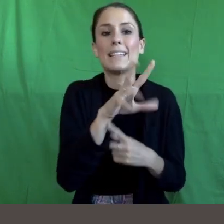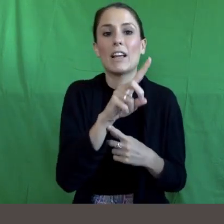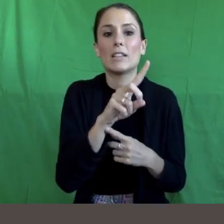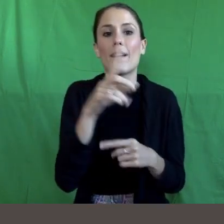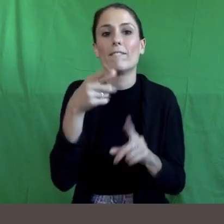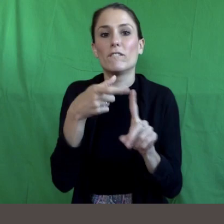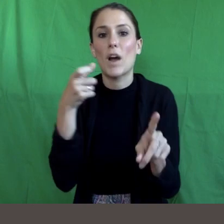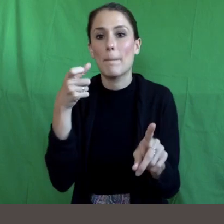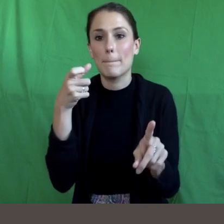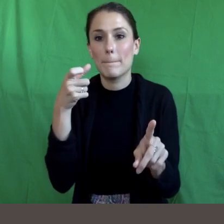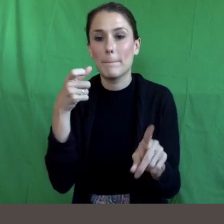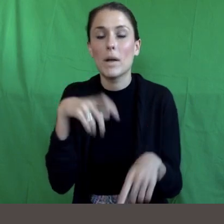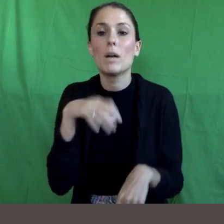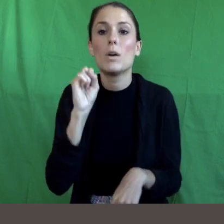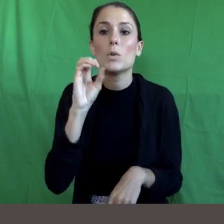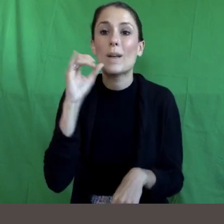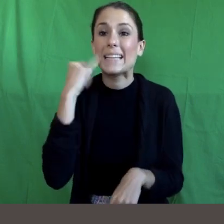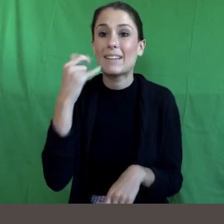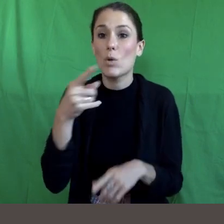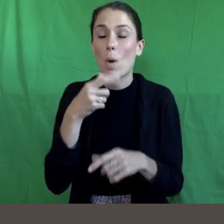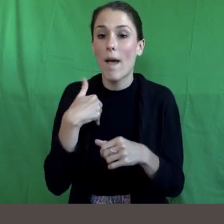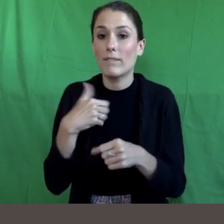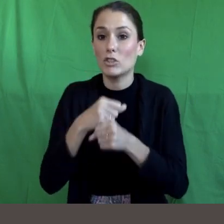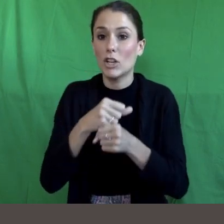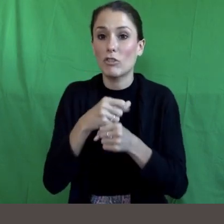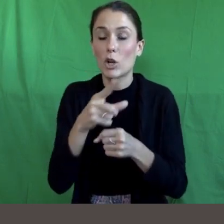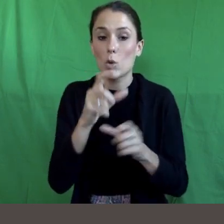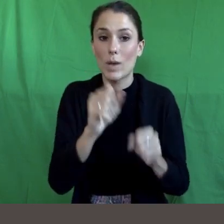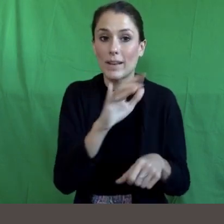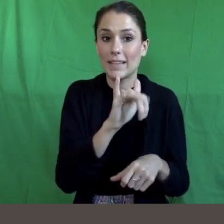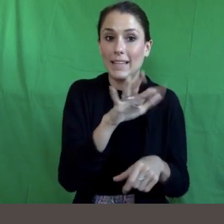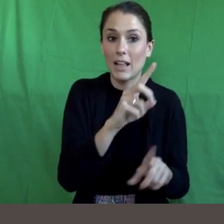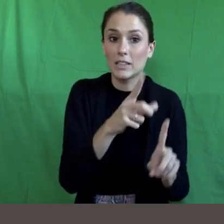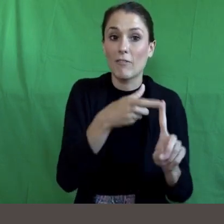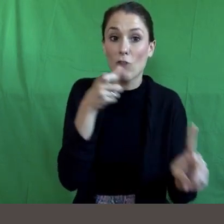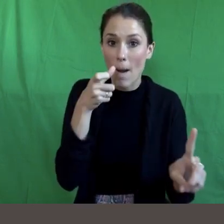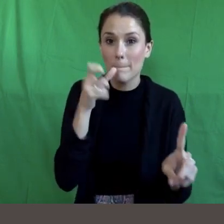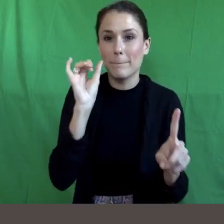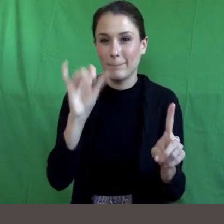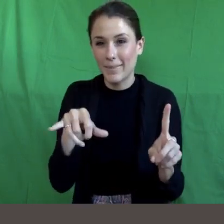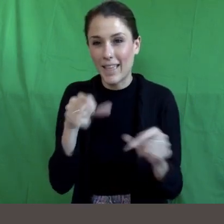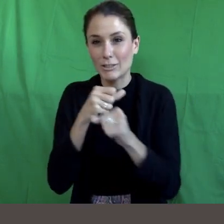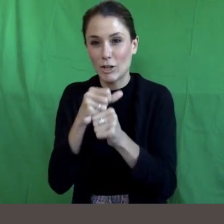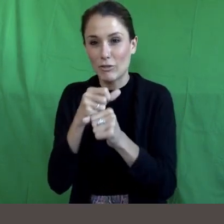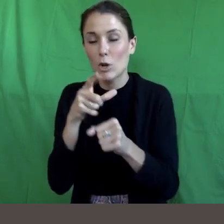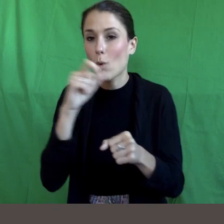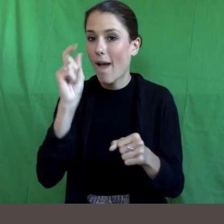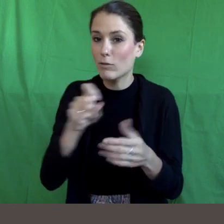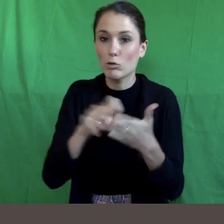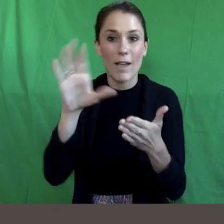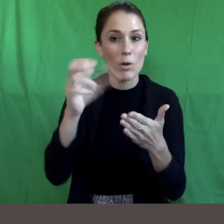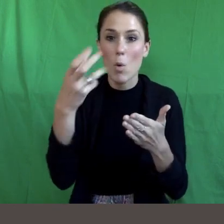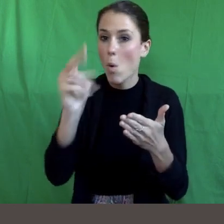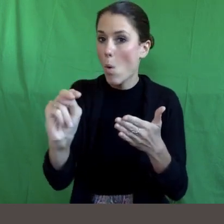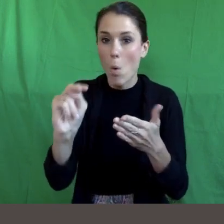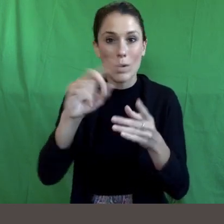It's called yield from. So here's the cool thing. If you have a generator, you can actually yield from it. You don't have to write your own loop.